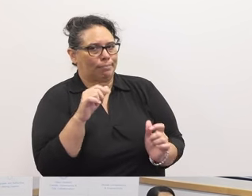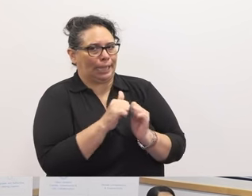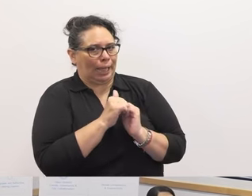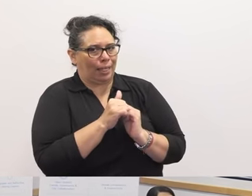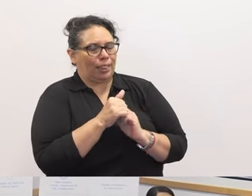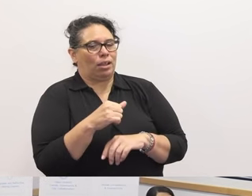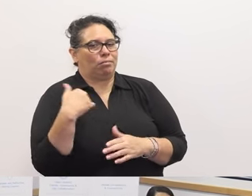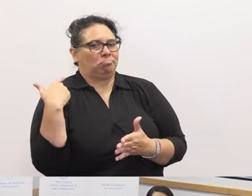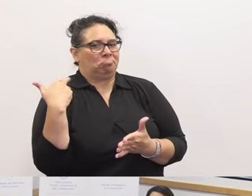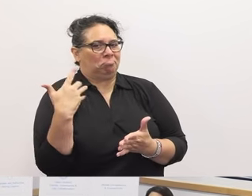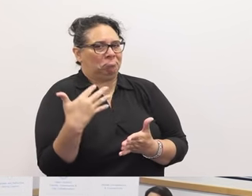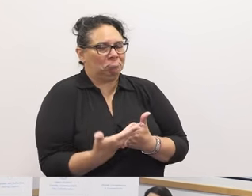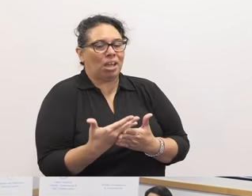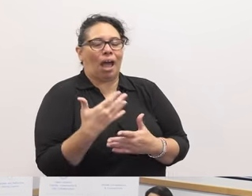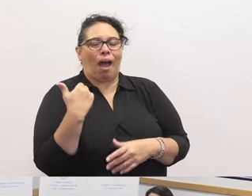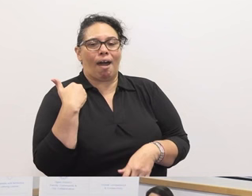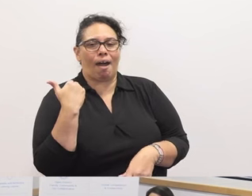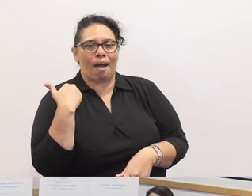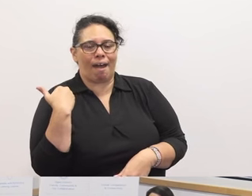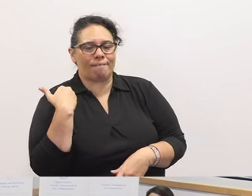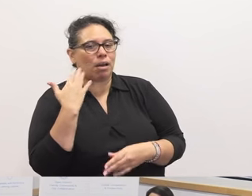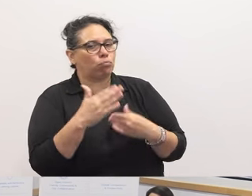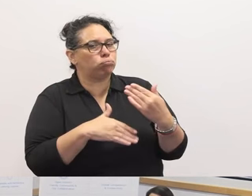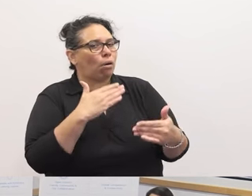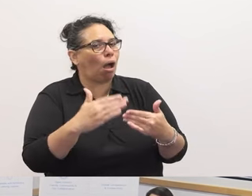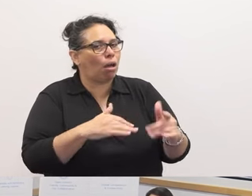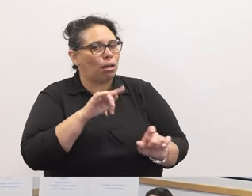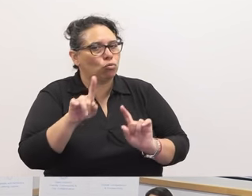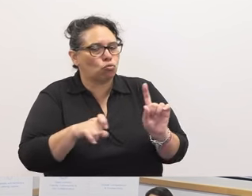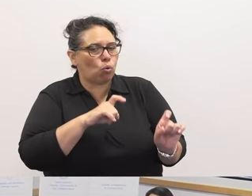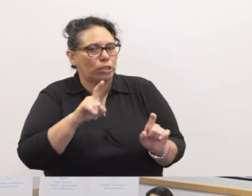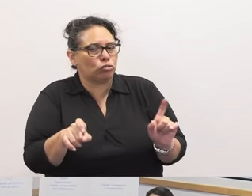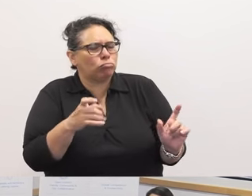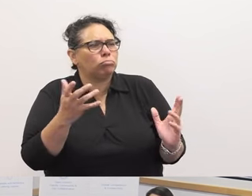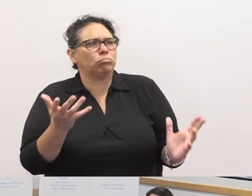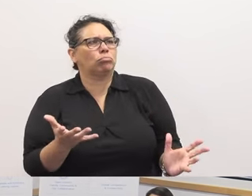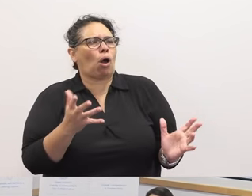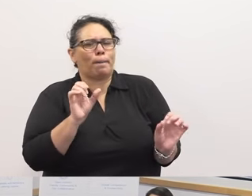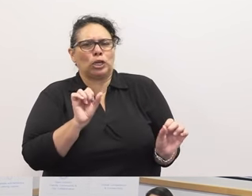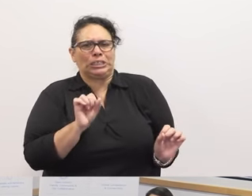I have a process question on sort of what potentially comes next, AJ?